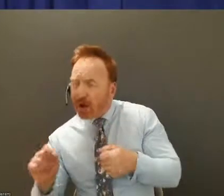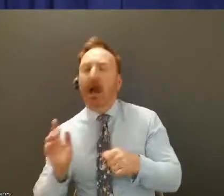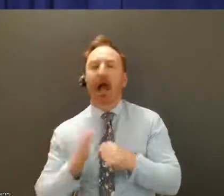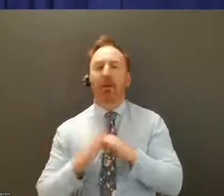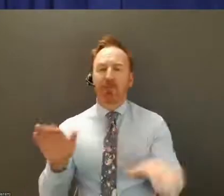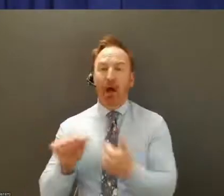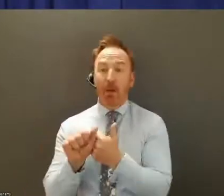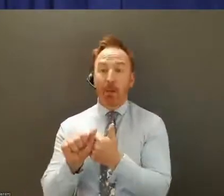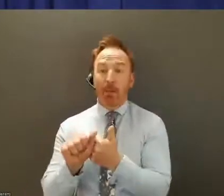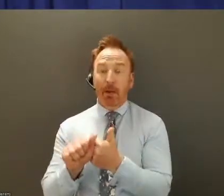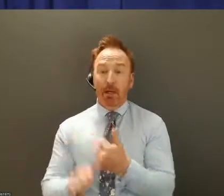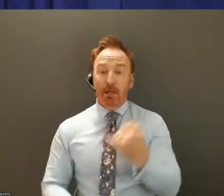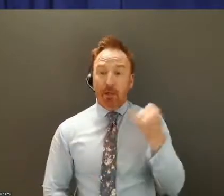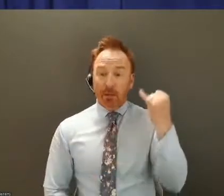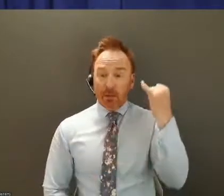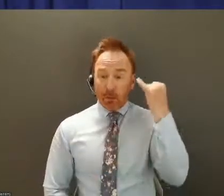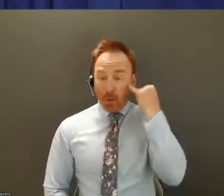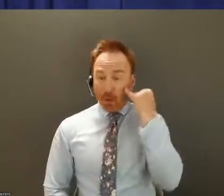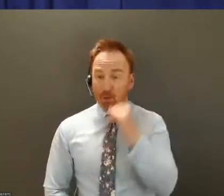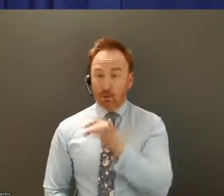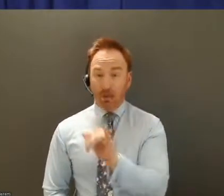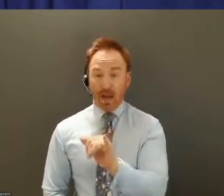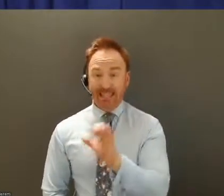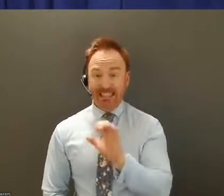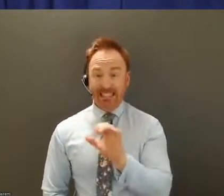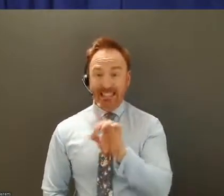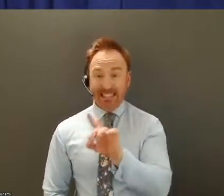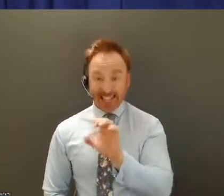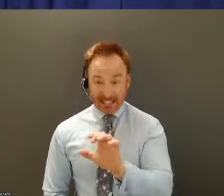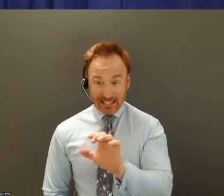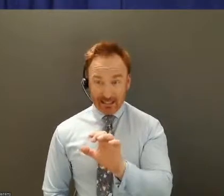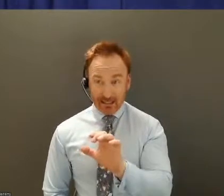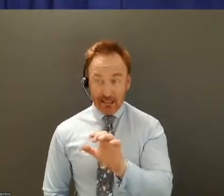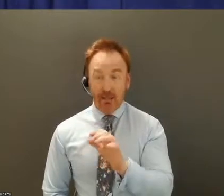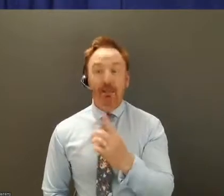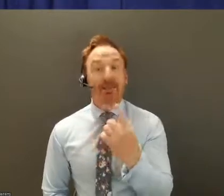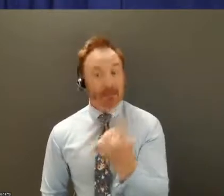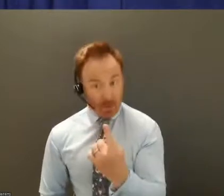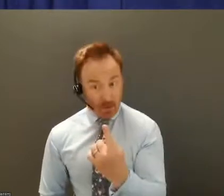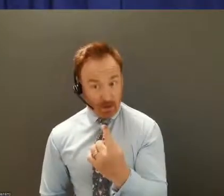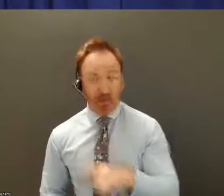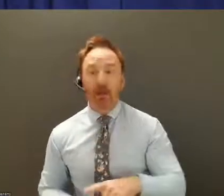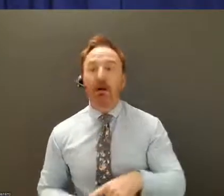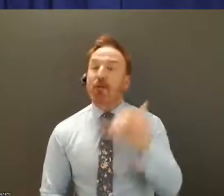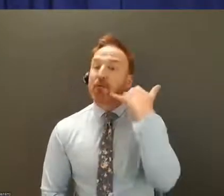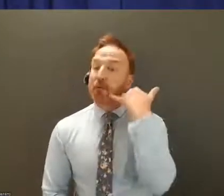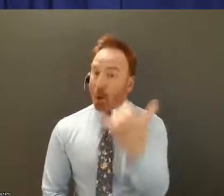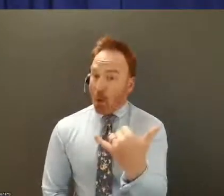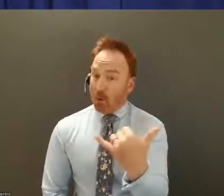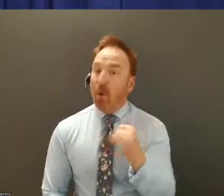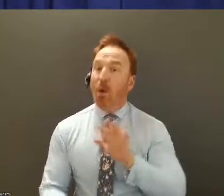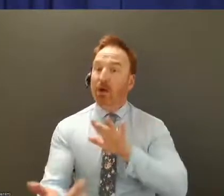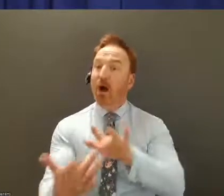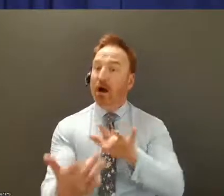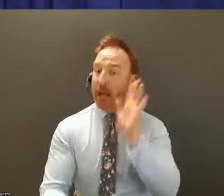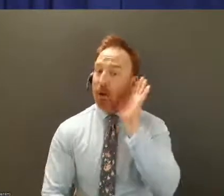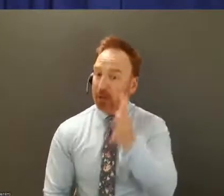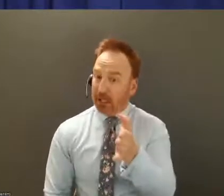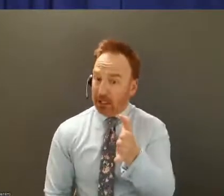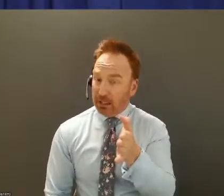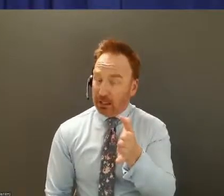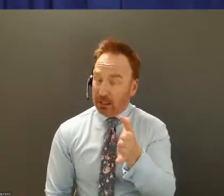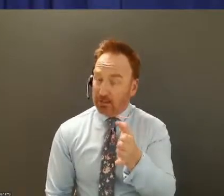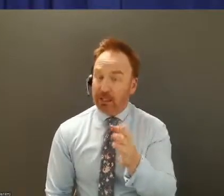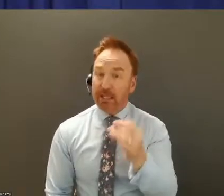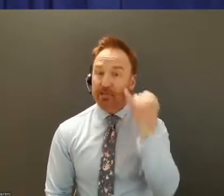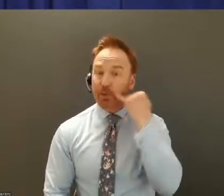867393, 3083 or online booking